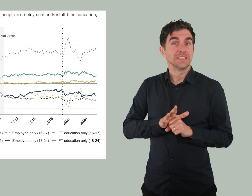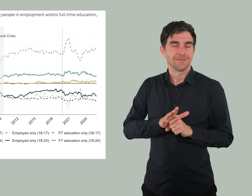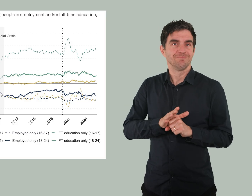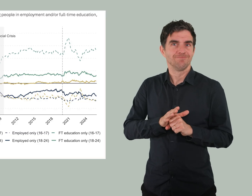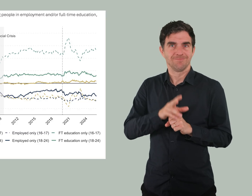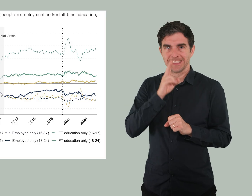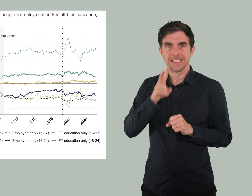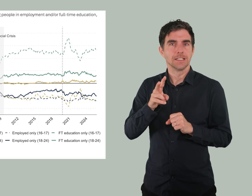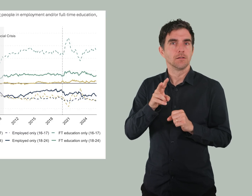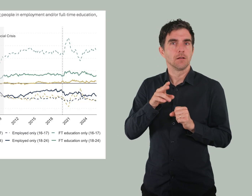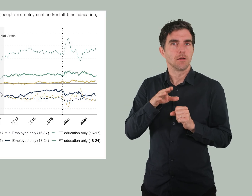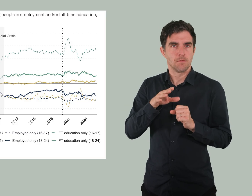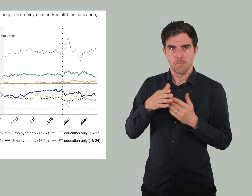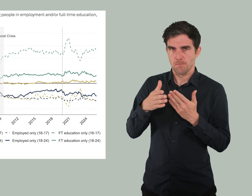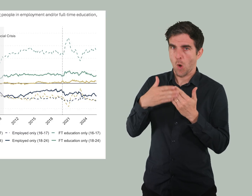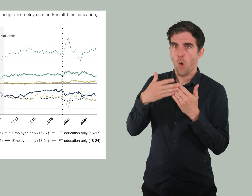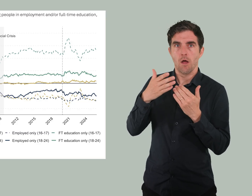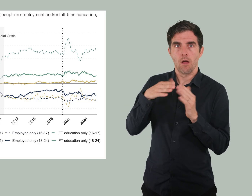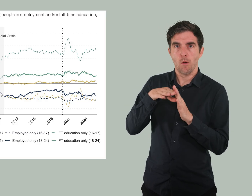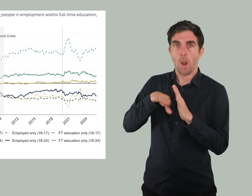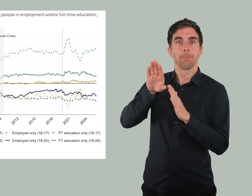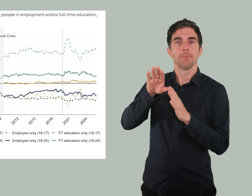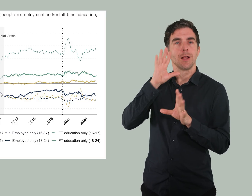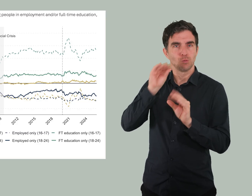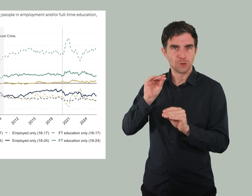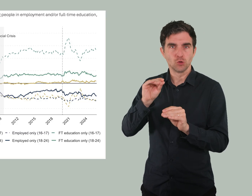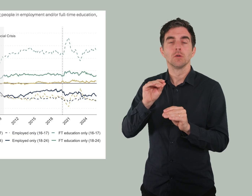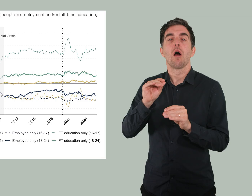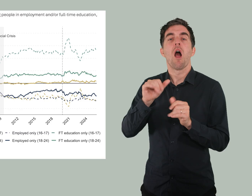The COVID-19 period produces a sharp temporary spike in full-time education